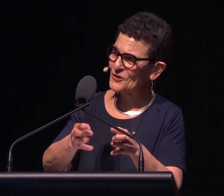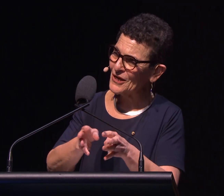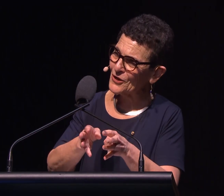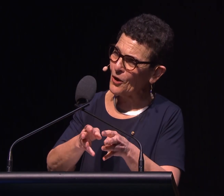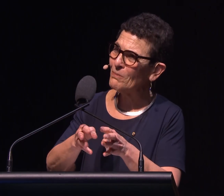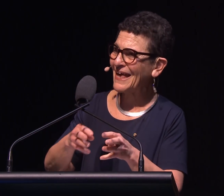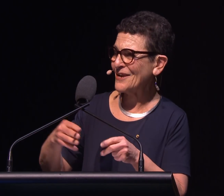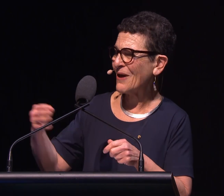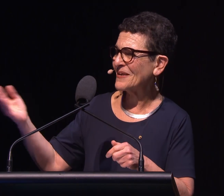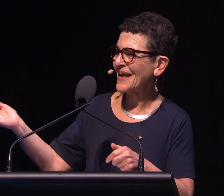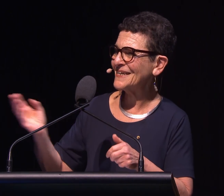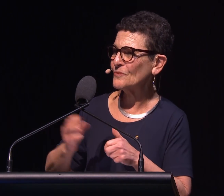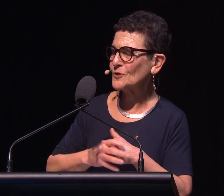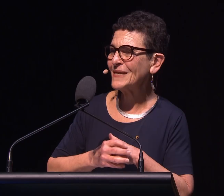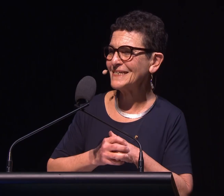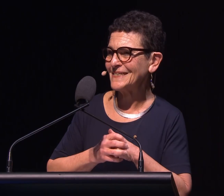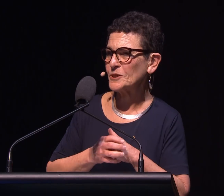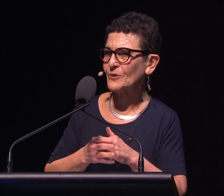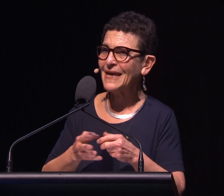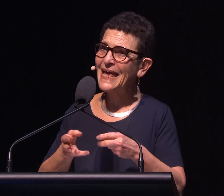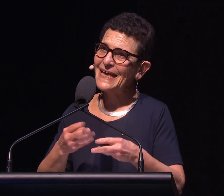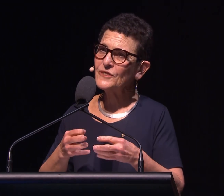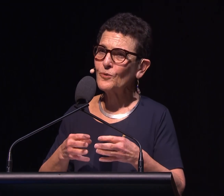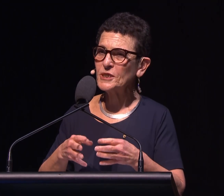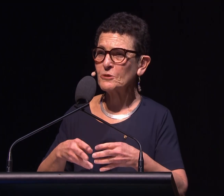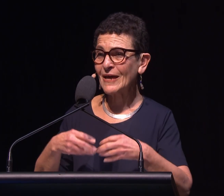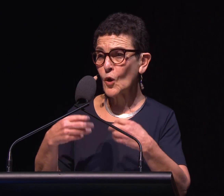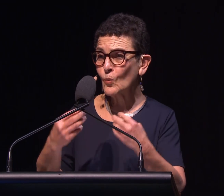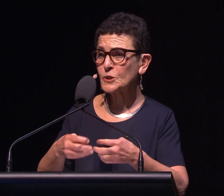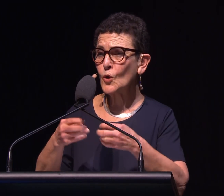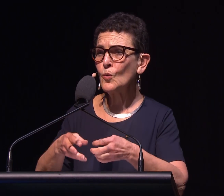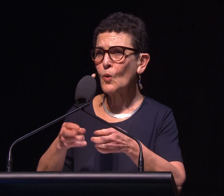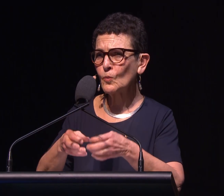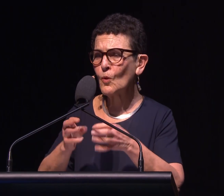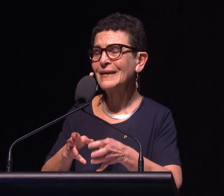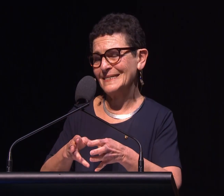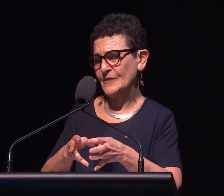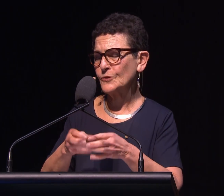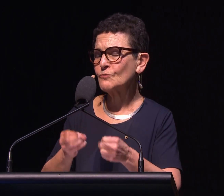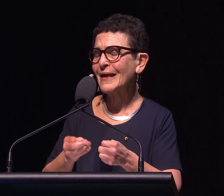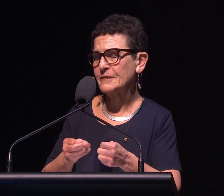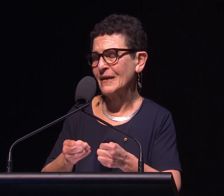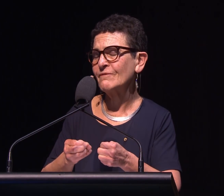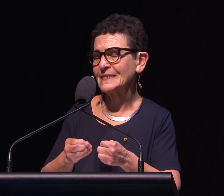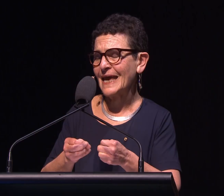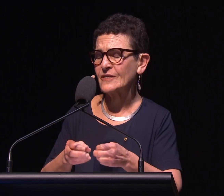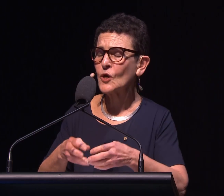in a complicated way the 19th with the 20th century, is the question about who -- what woman it is whose rights are being vindicated.